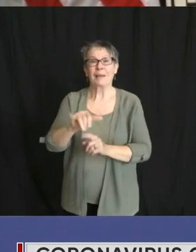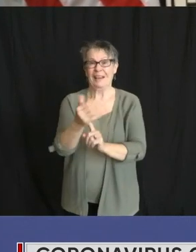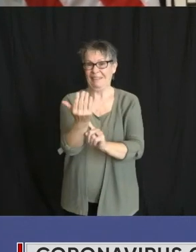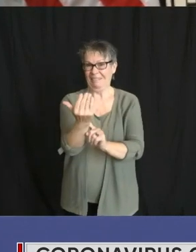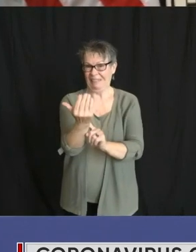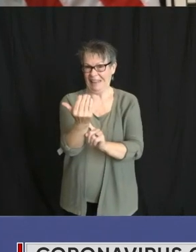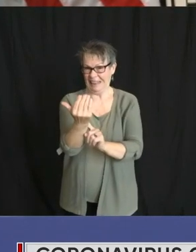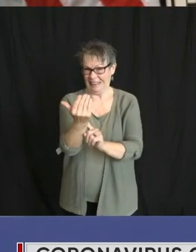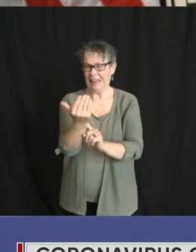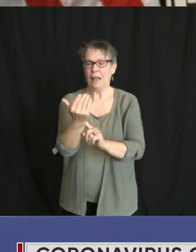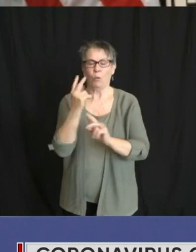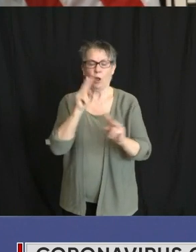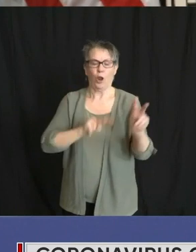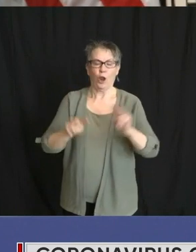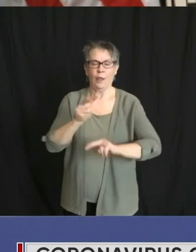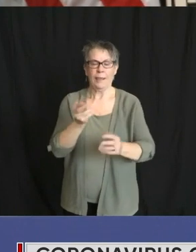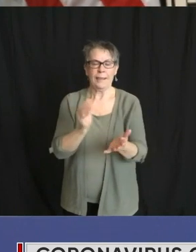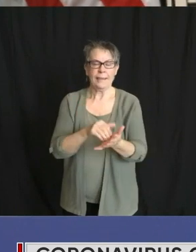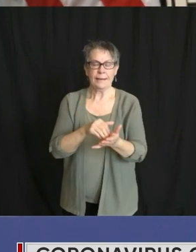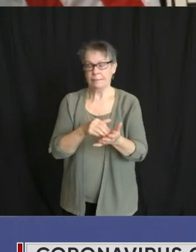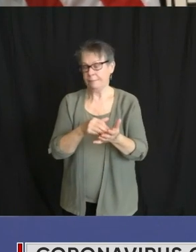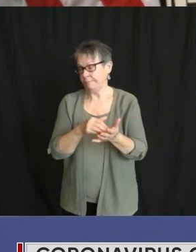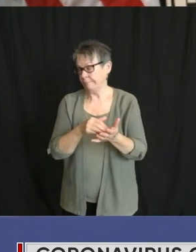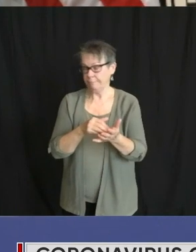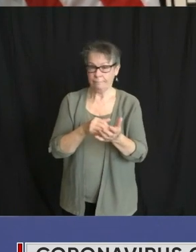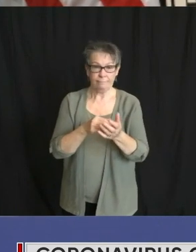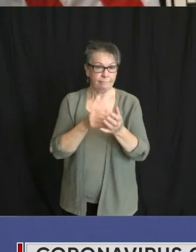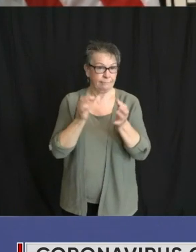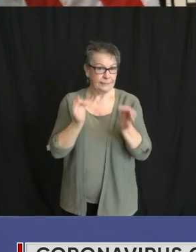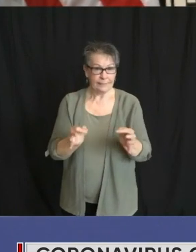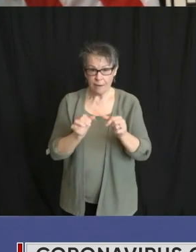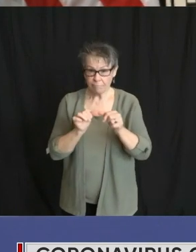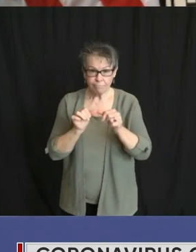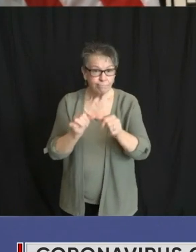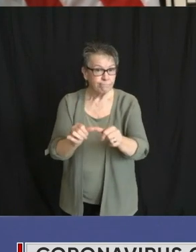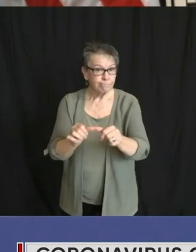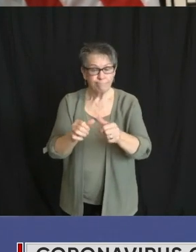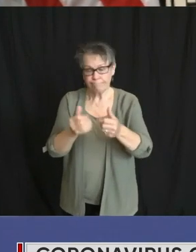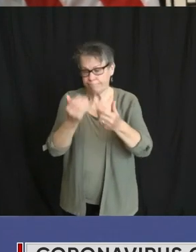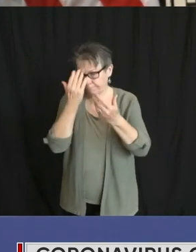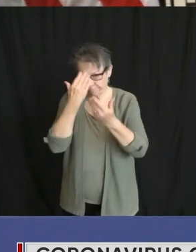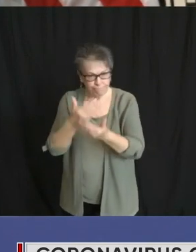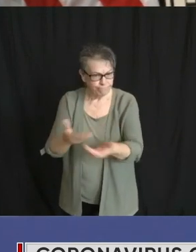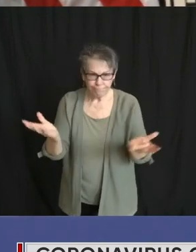BEFORE THAT DATE. THE ANYTHING NEW I WOULD SAY IS